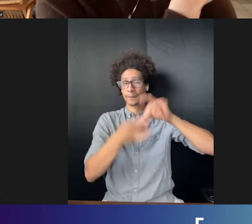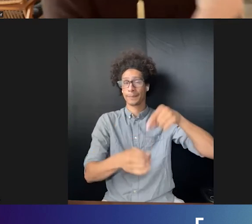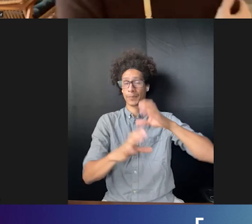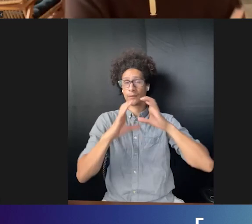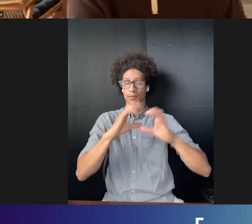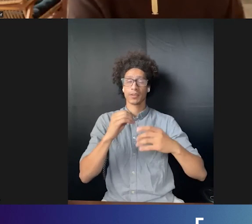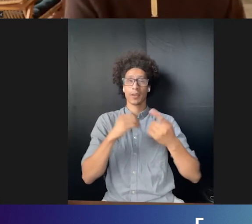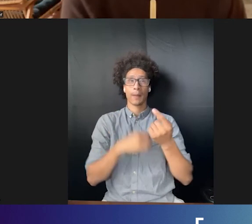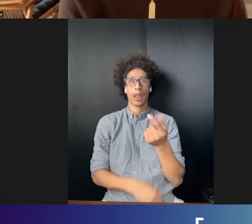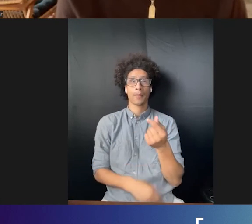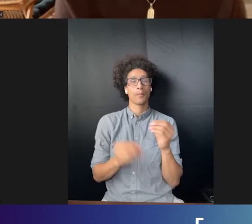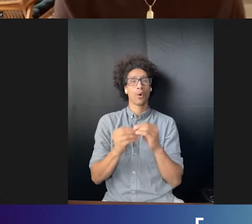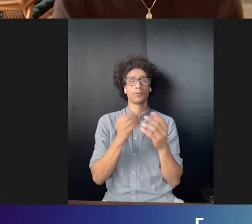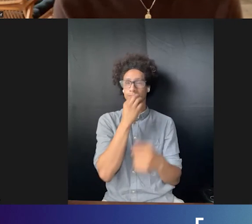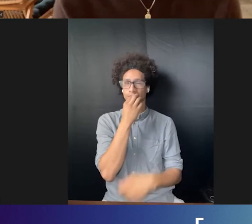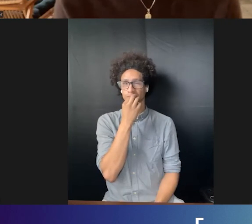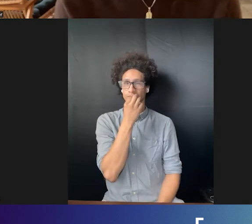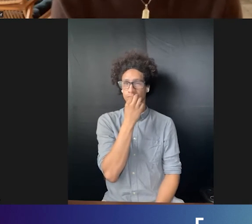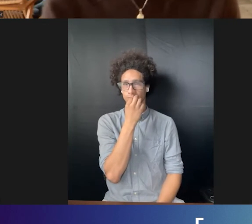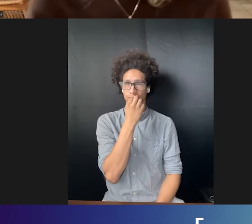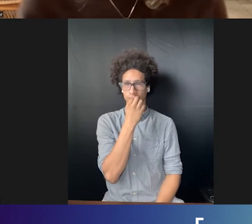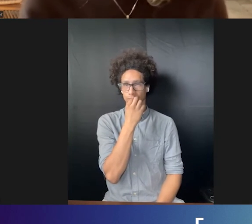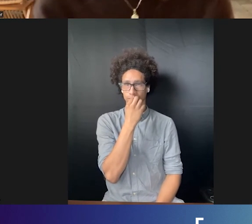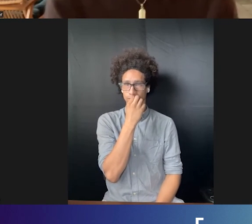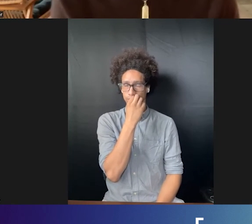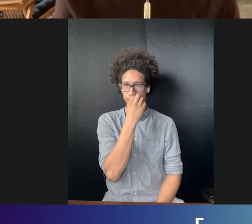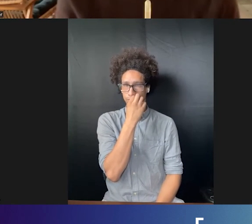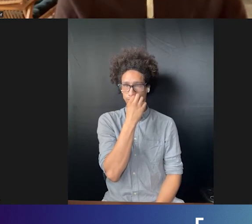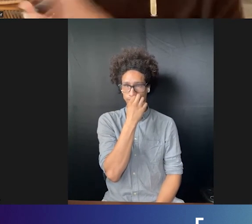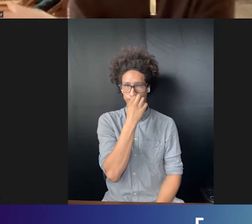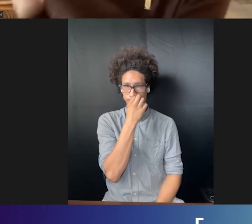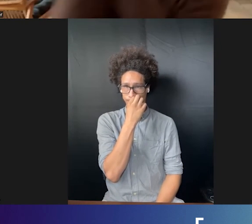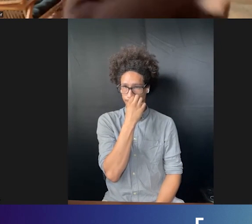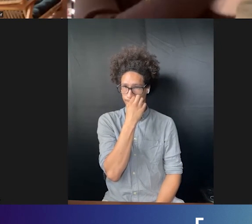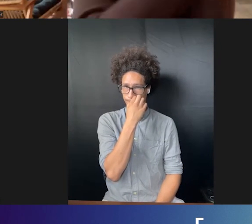cynical about the current landscape of things, I really do believe that these things